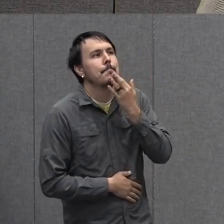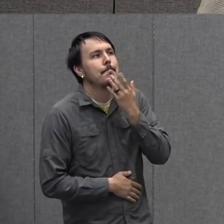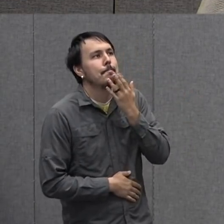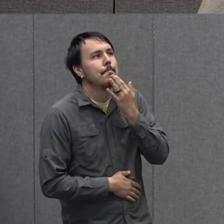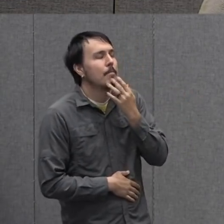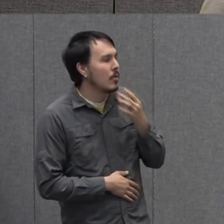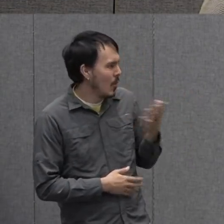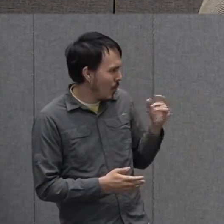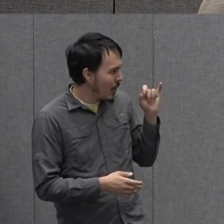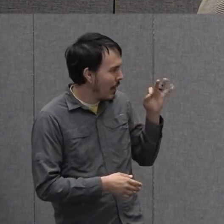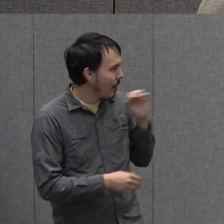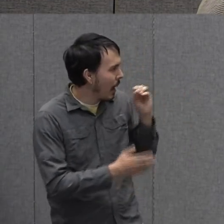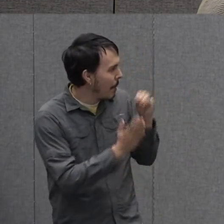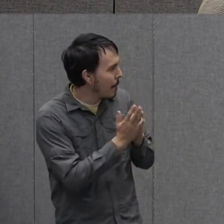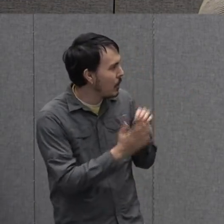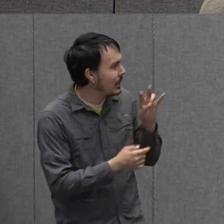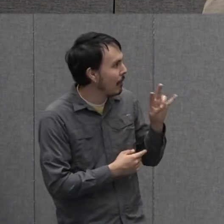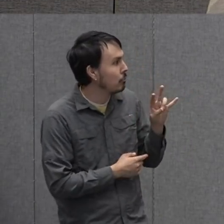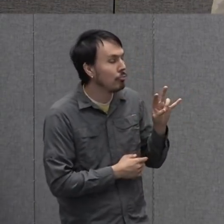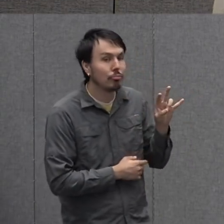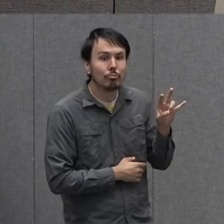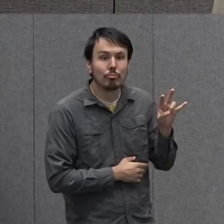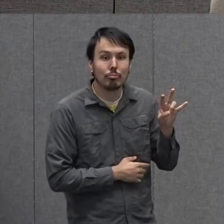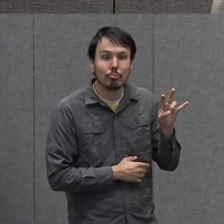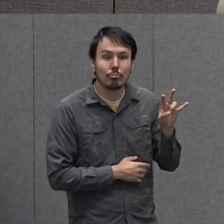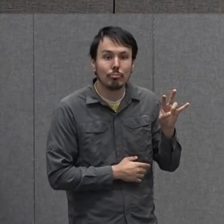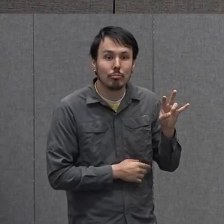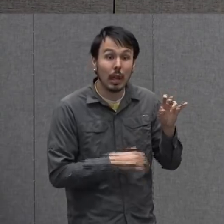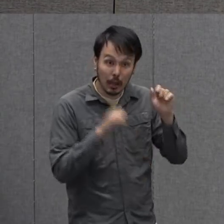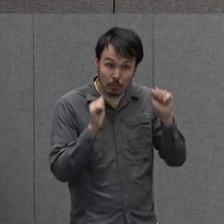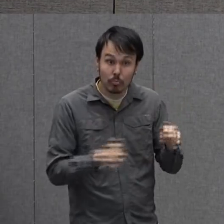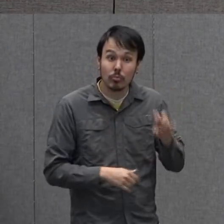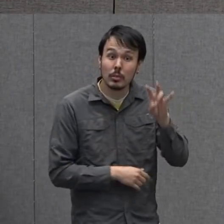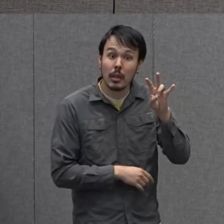What if I put a seven? I could put a seven right away.